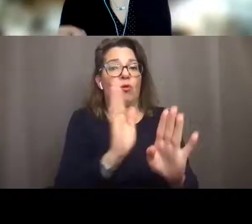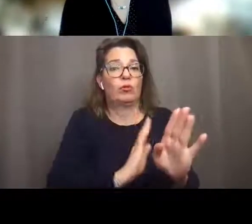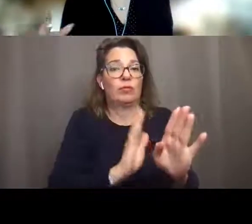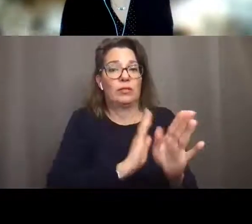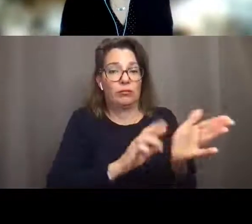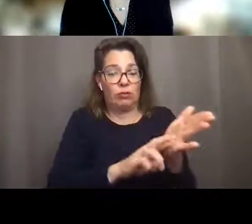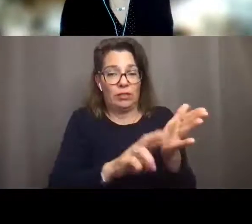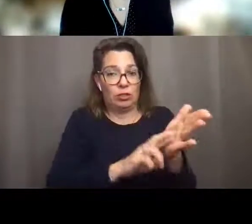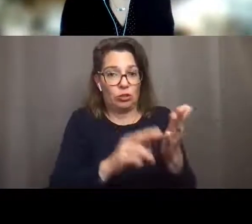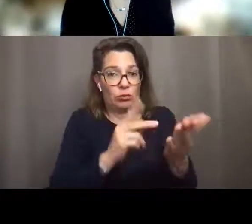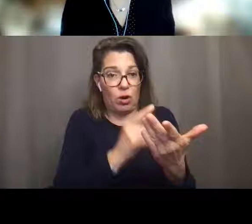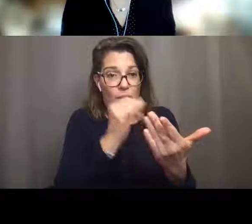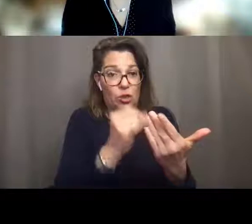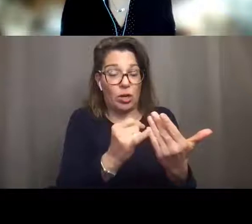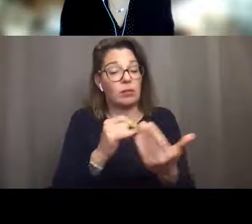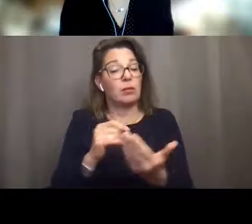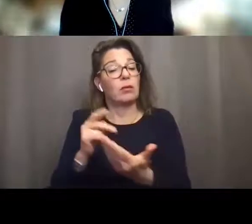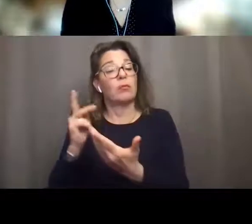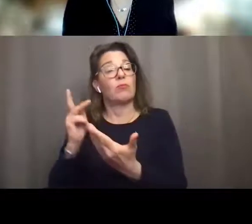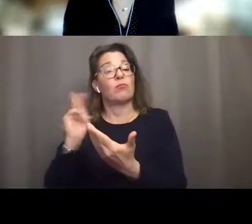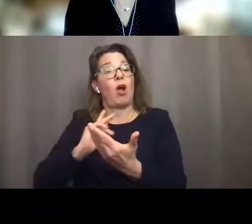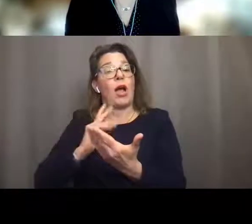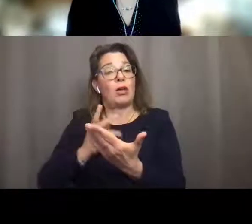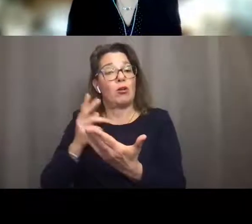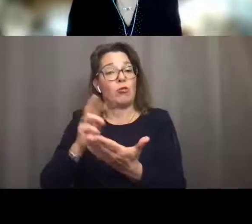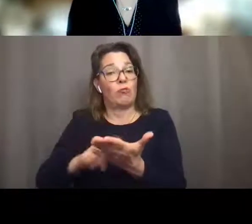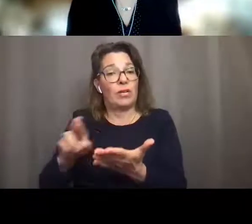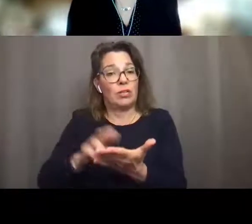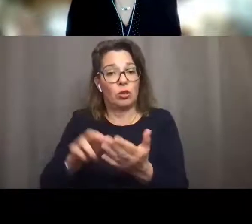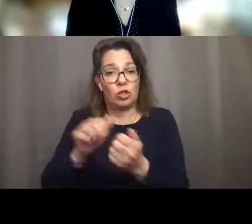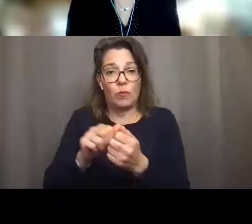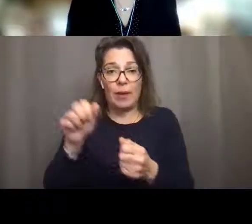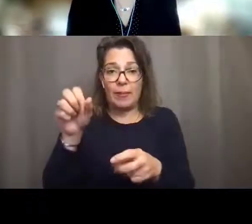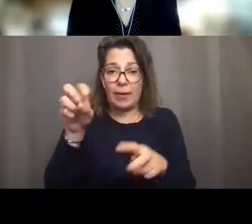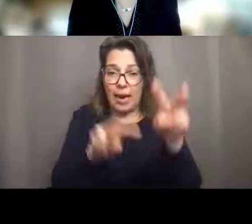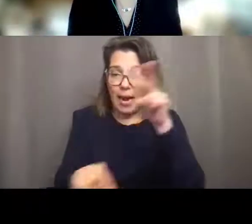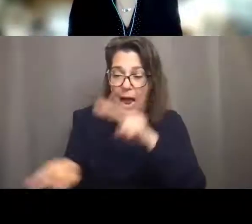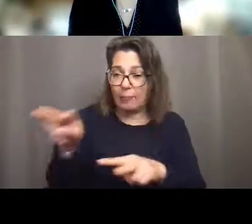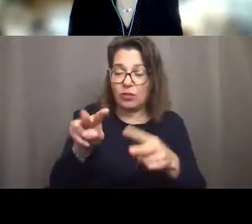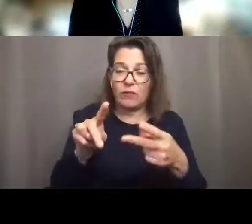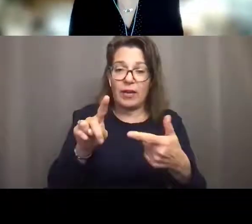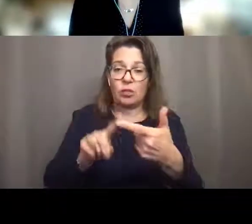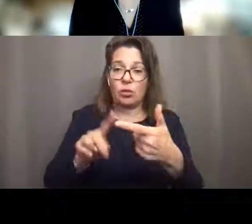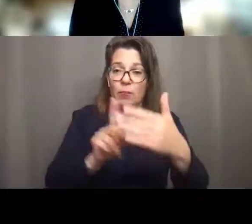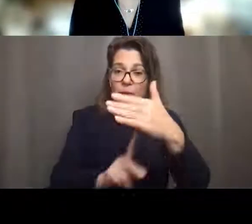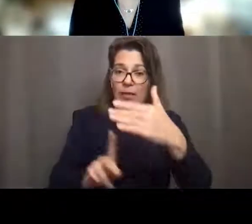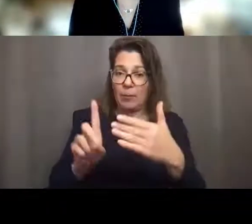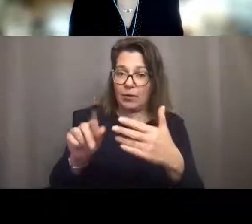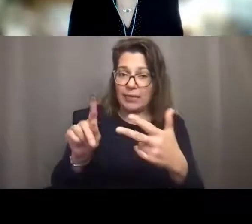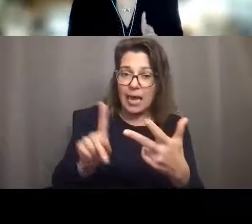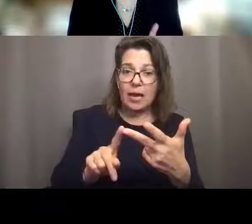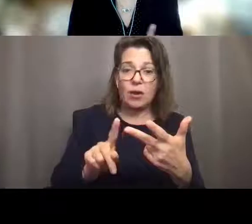again, prior research can include some observations, the preliminary data or published literature. So you're going to assess